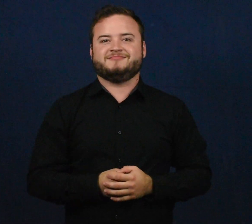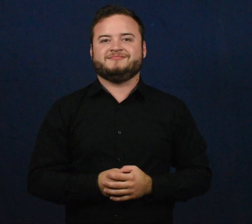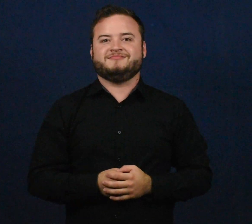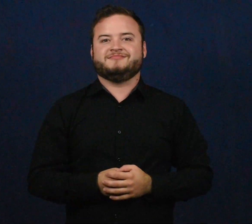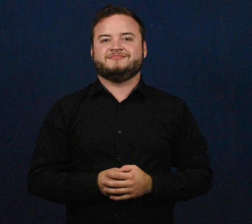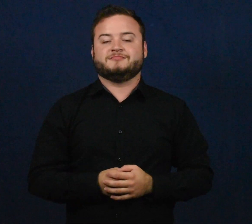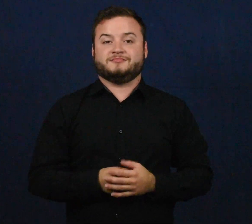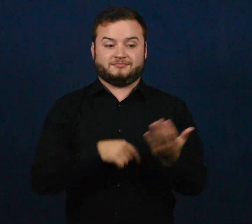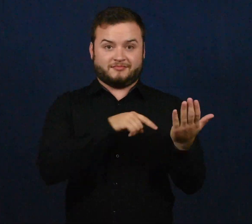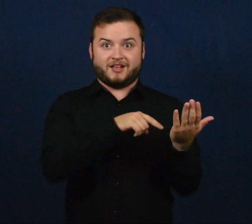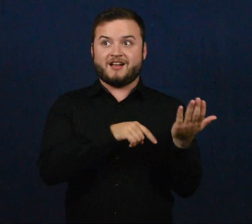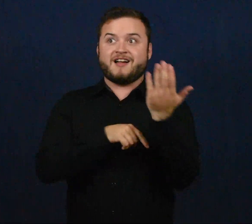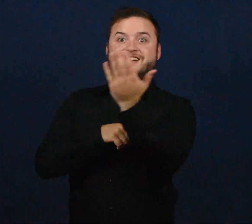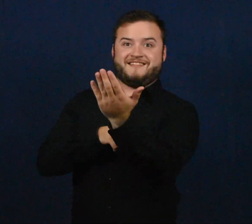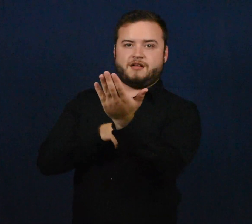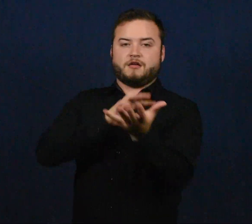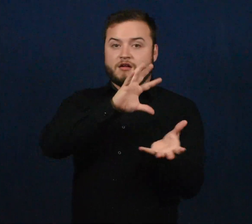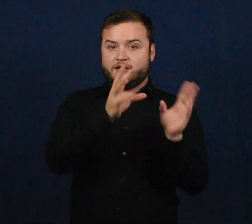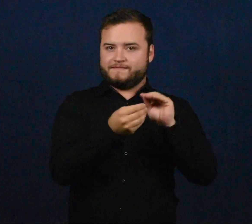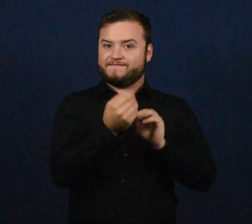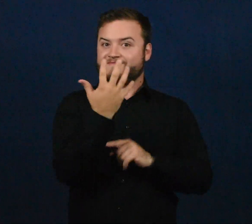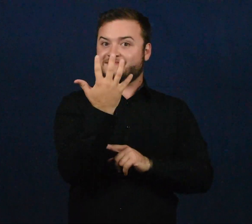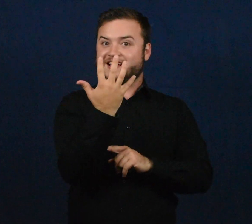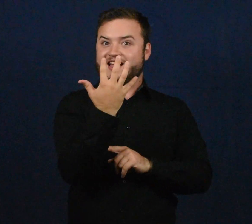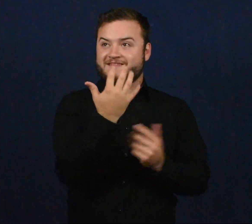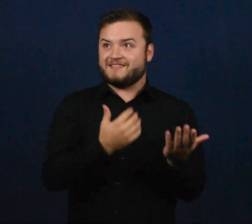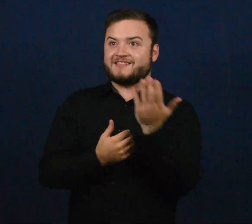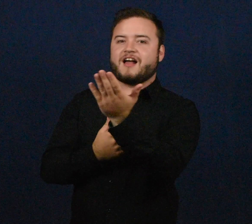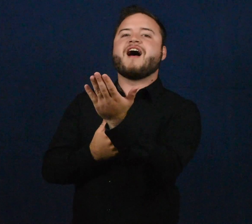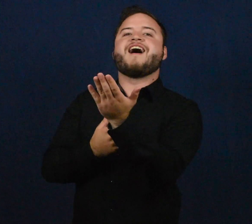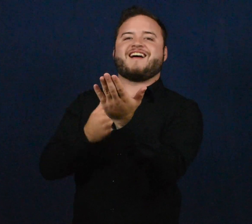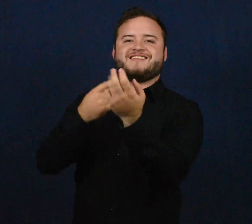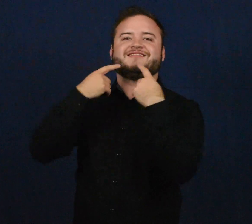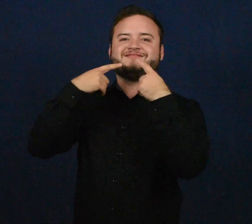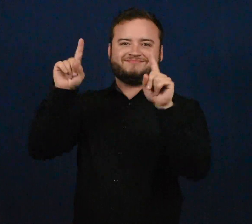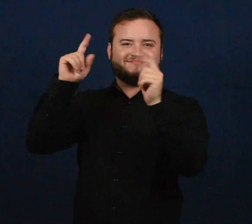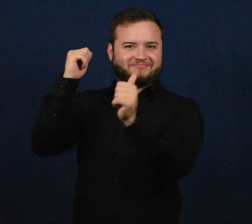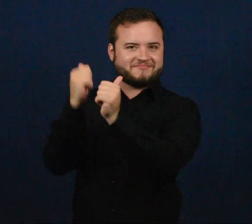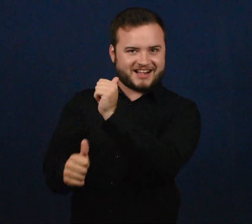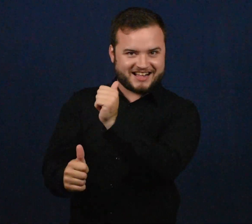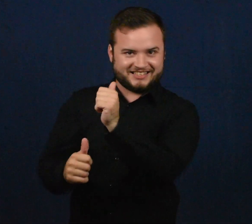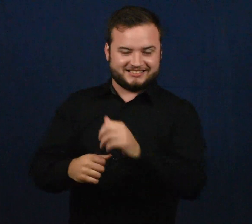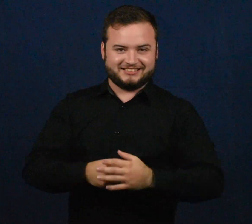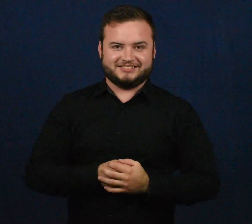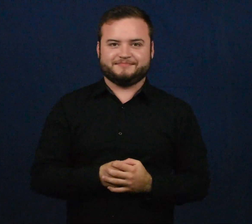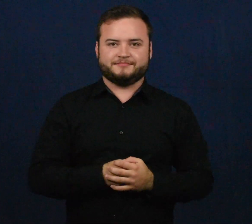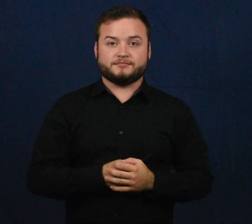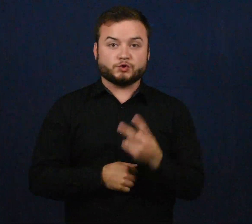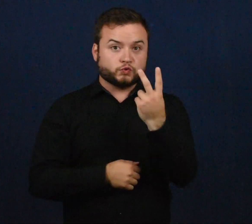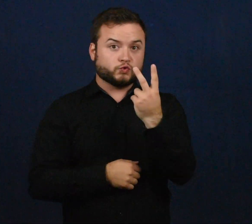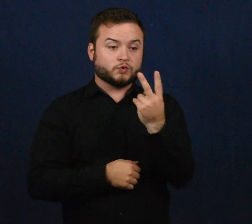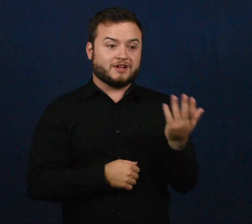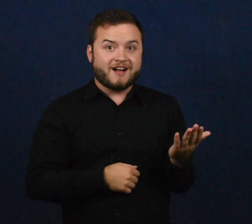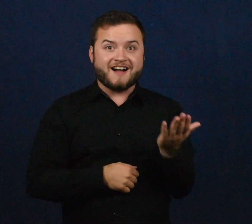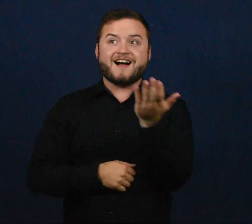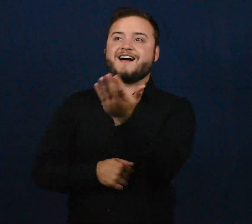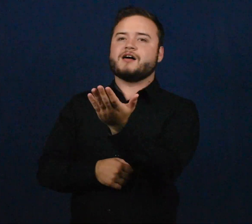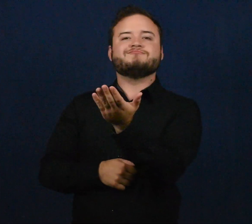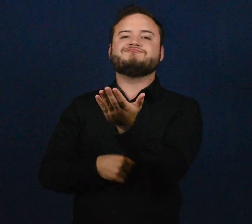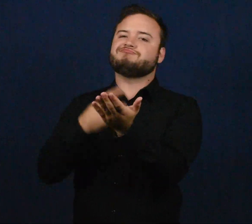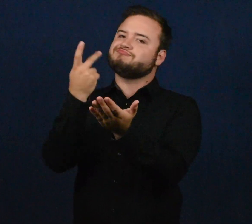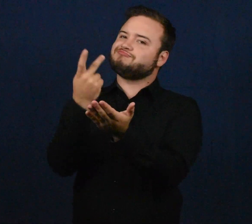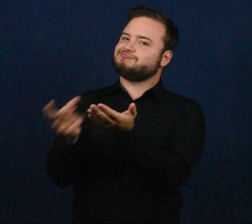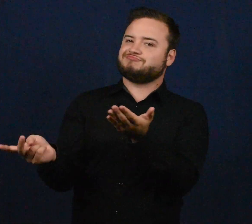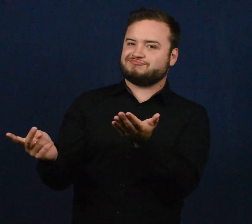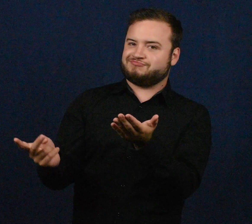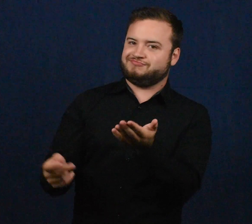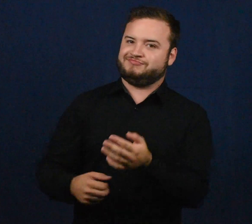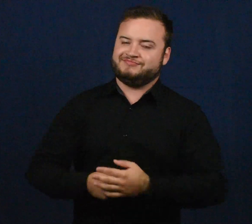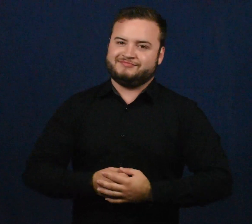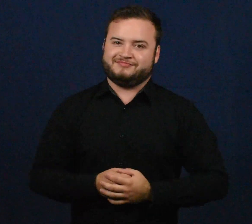Five bills passed. Two bills did not pass.